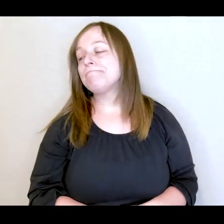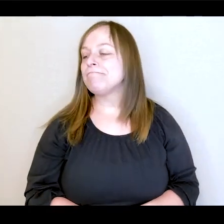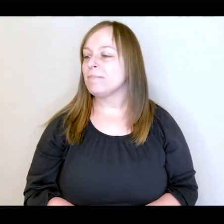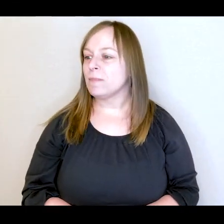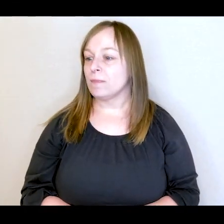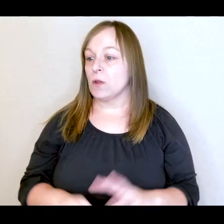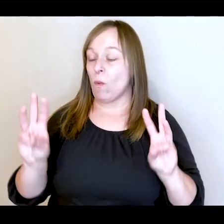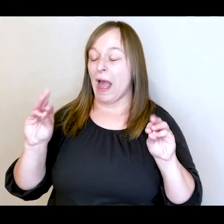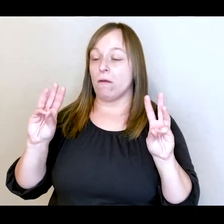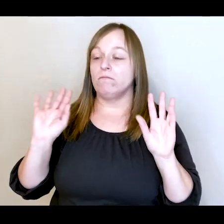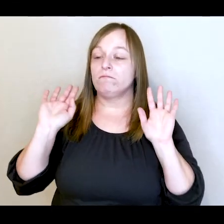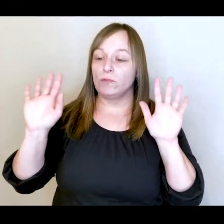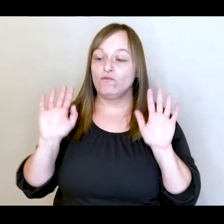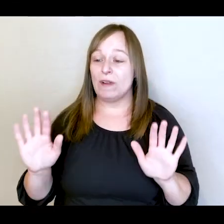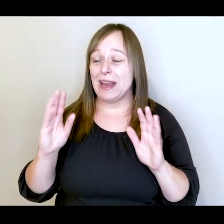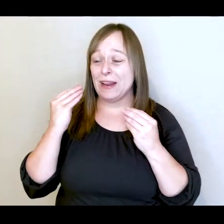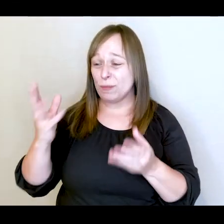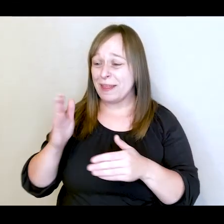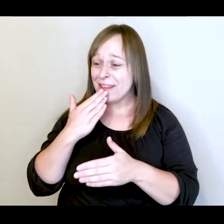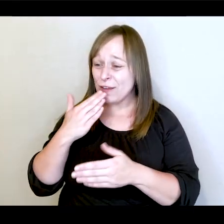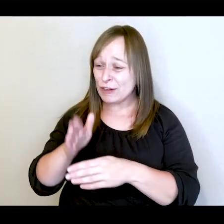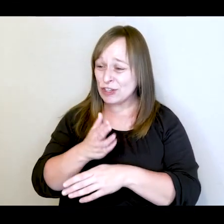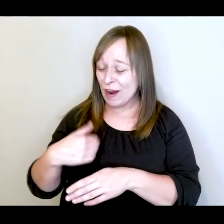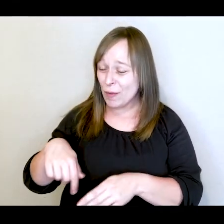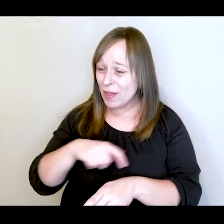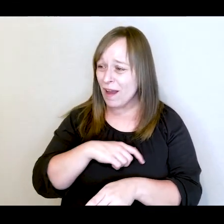K: Anne, that's so much great information. Thank you for sharing it with us and